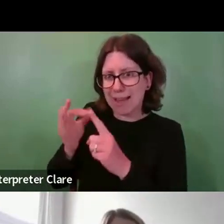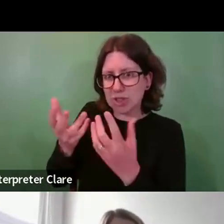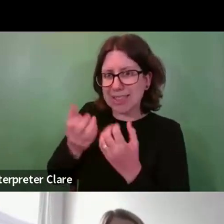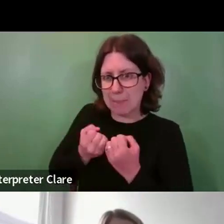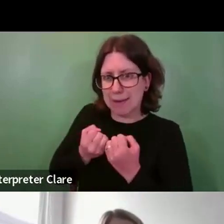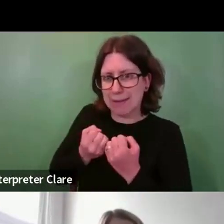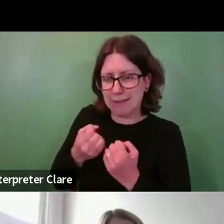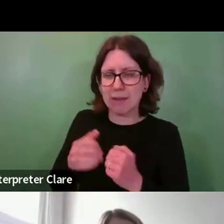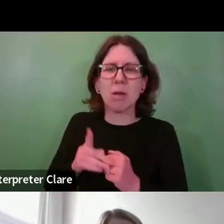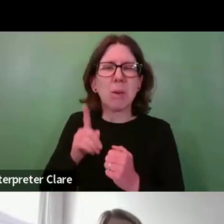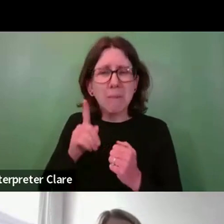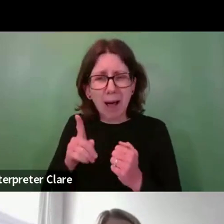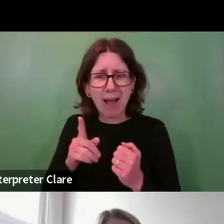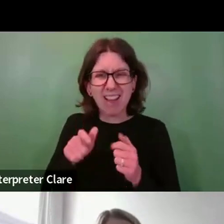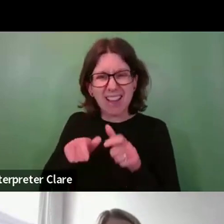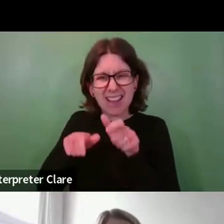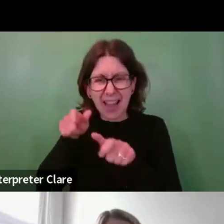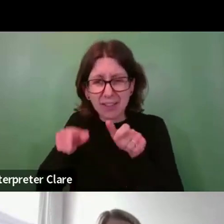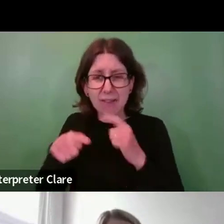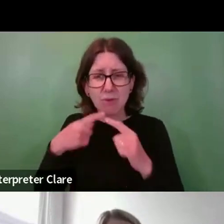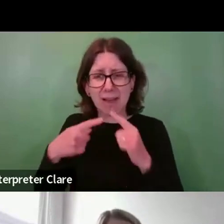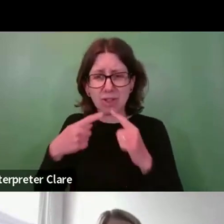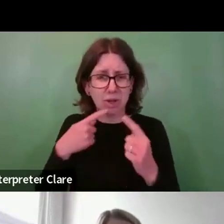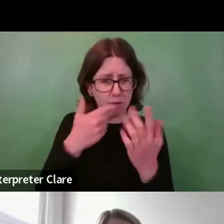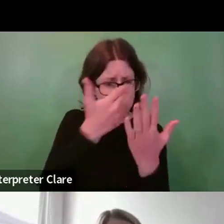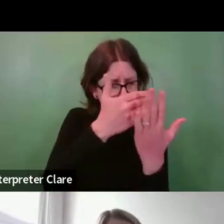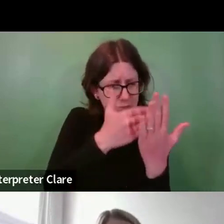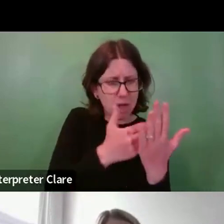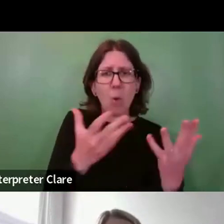the candidate information that's available with the vacancy details.